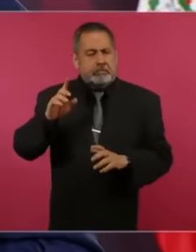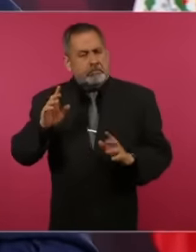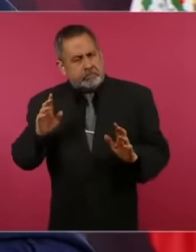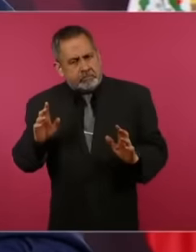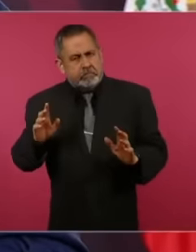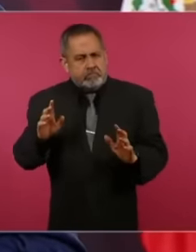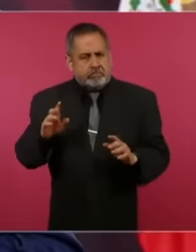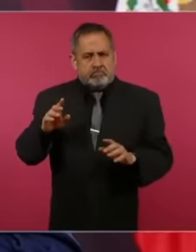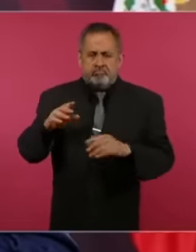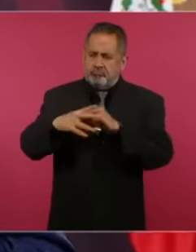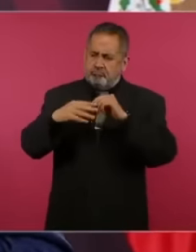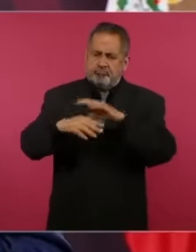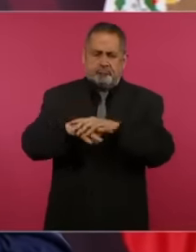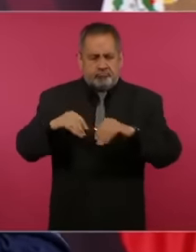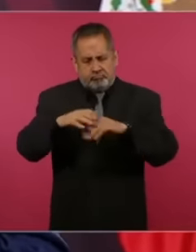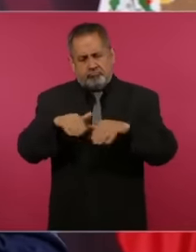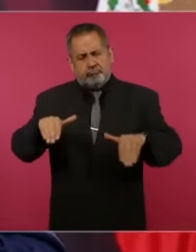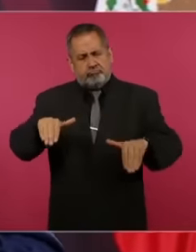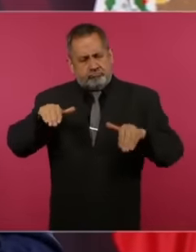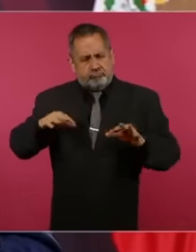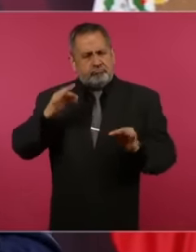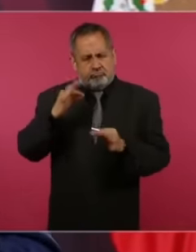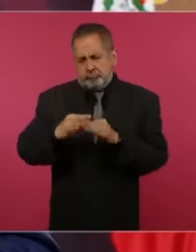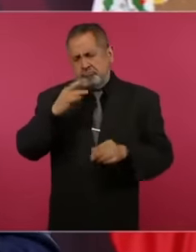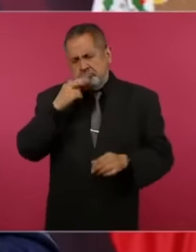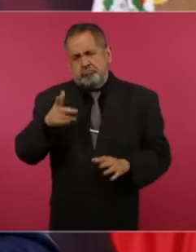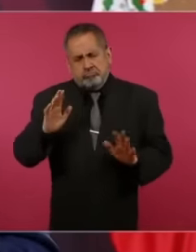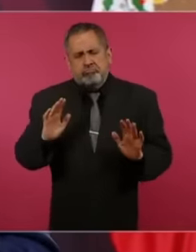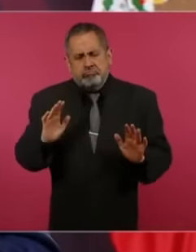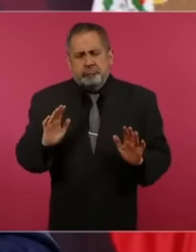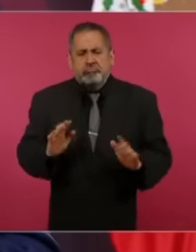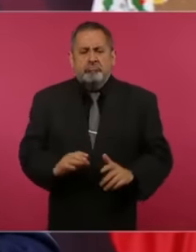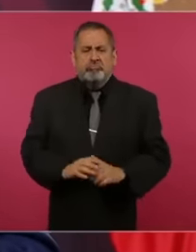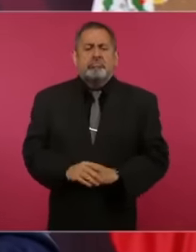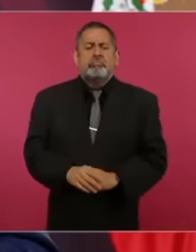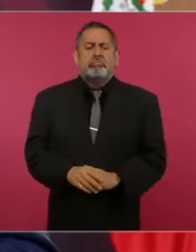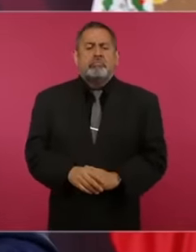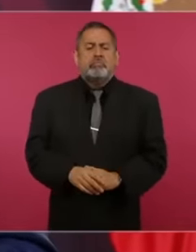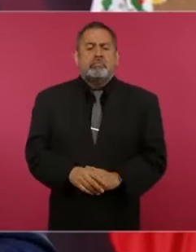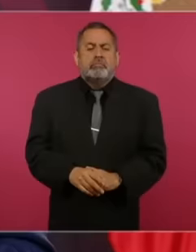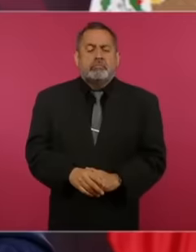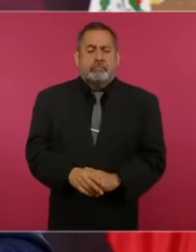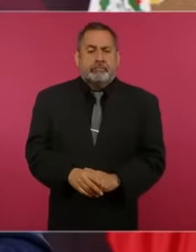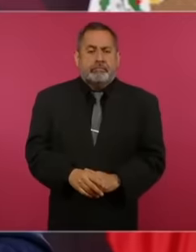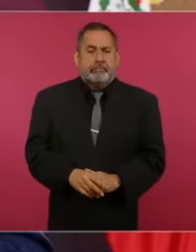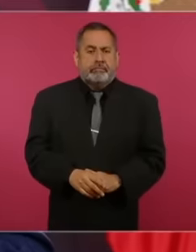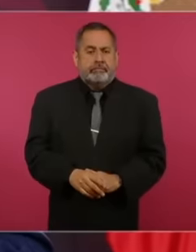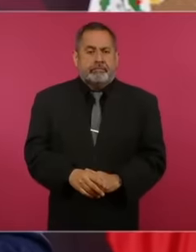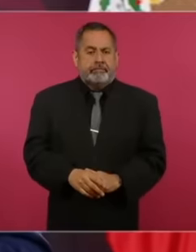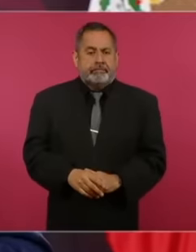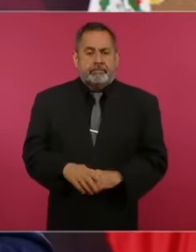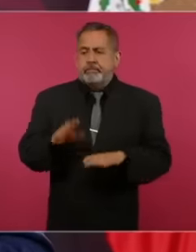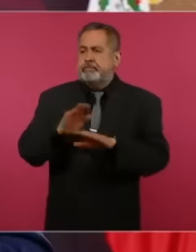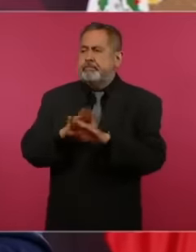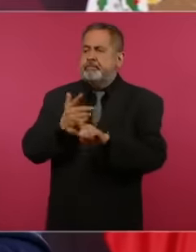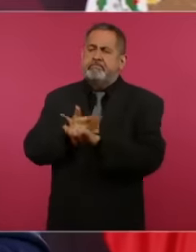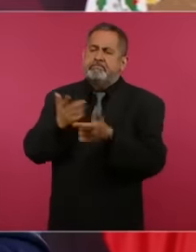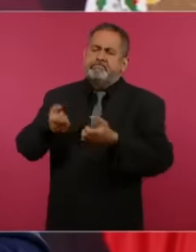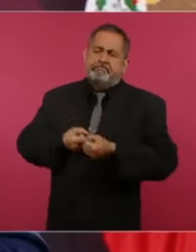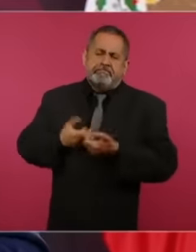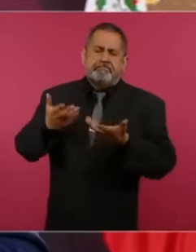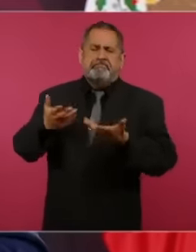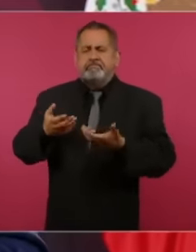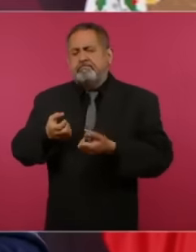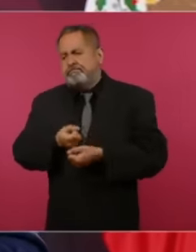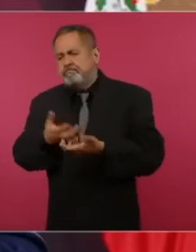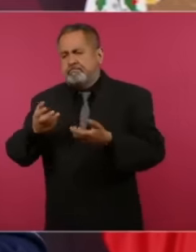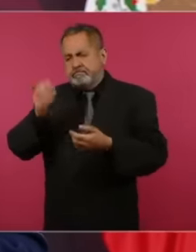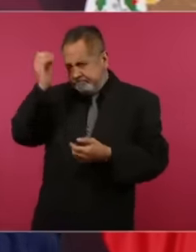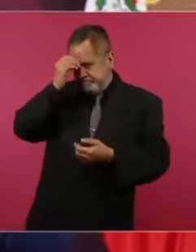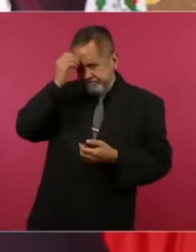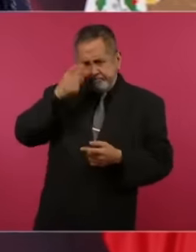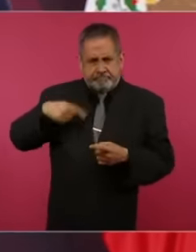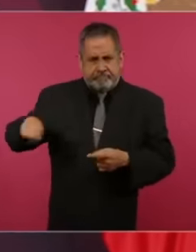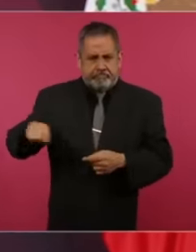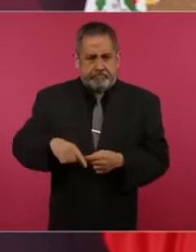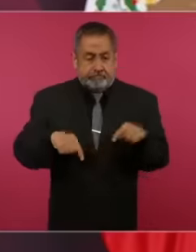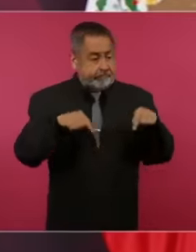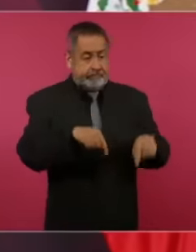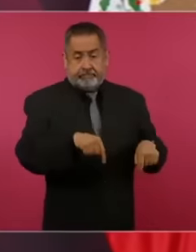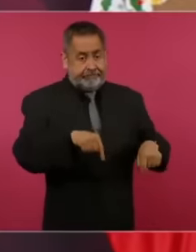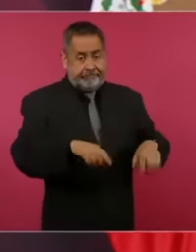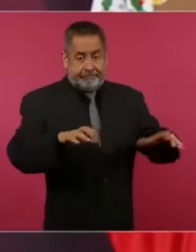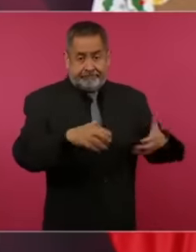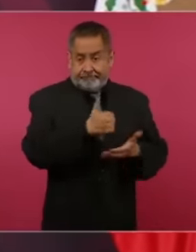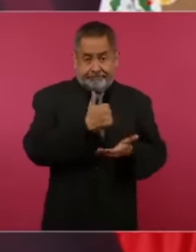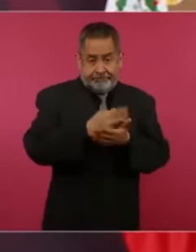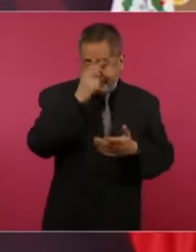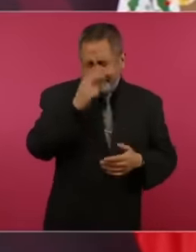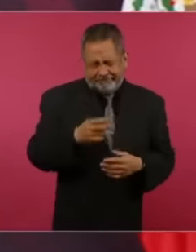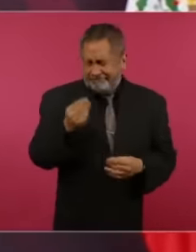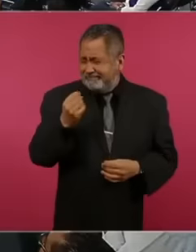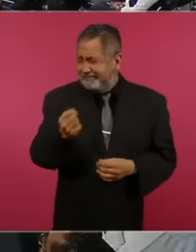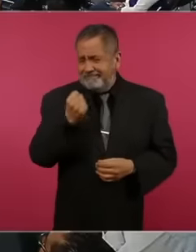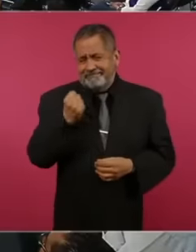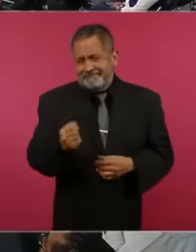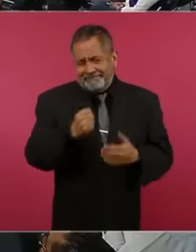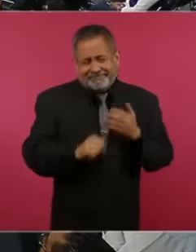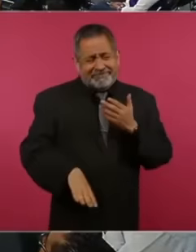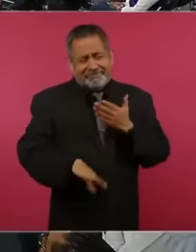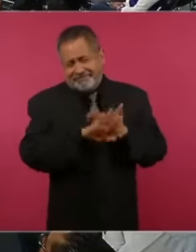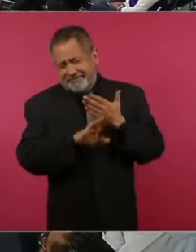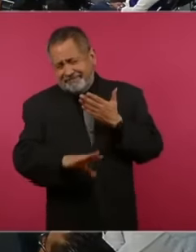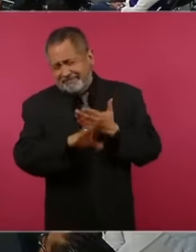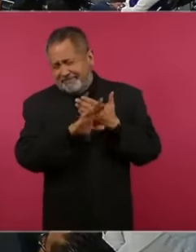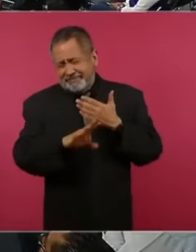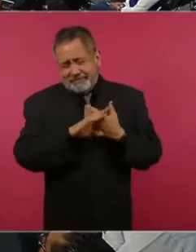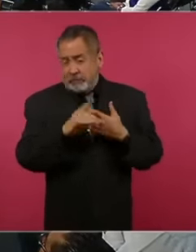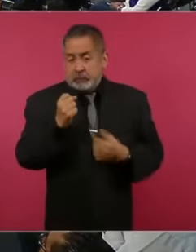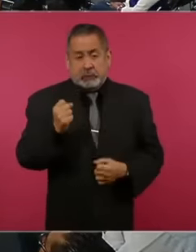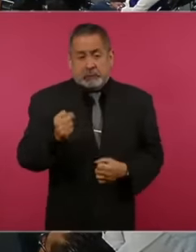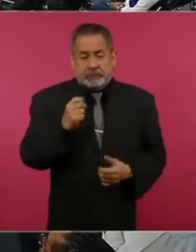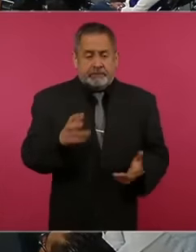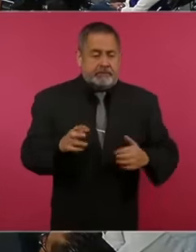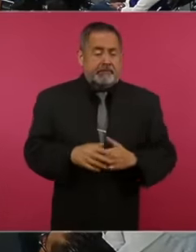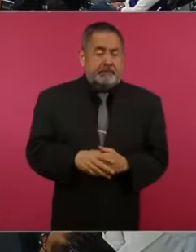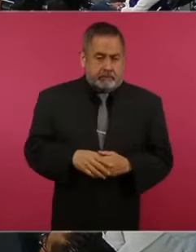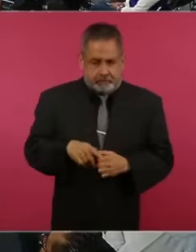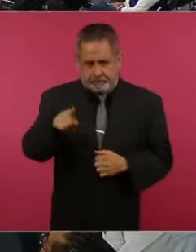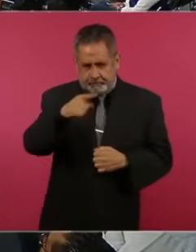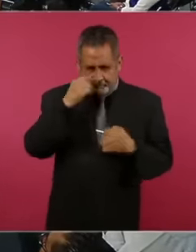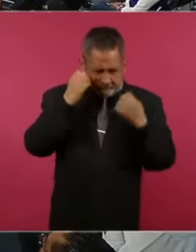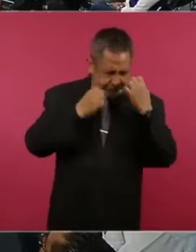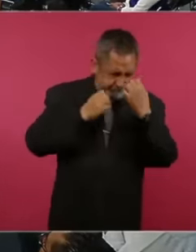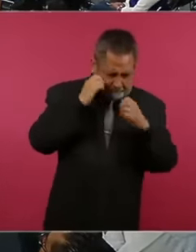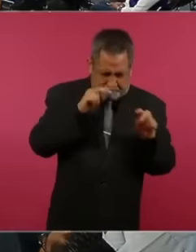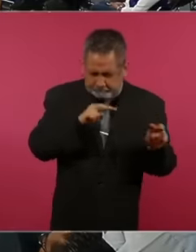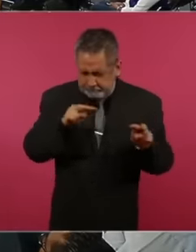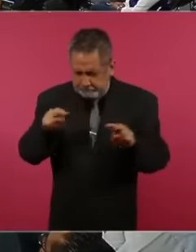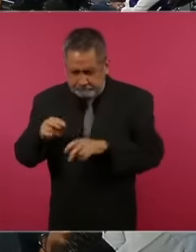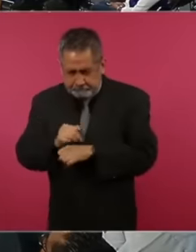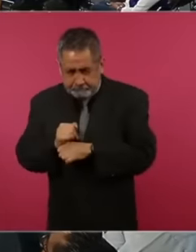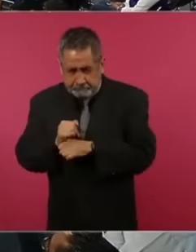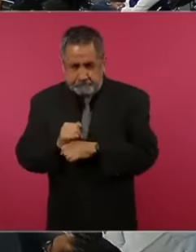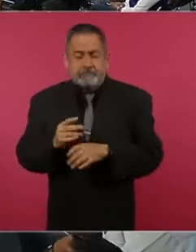objective there is more freedom here it is a tremendous thing do the analysis of what it costs